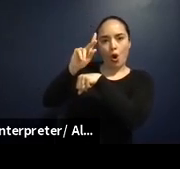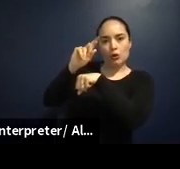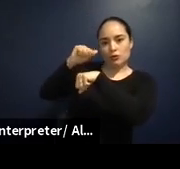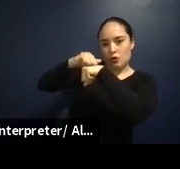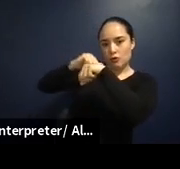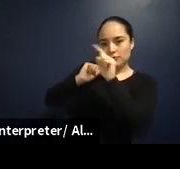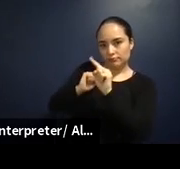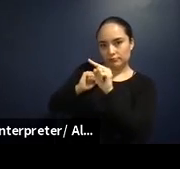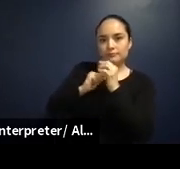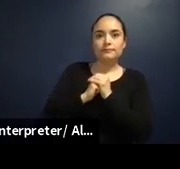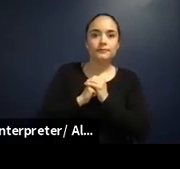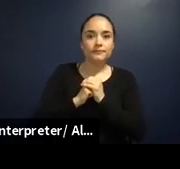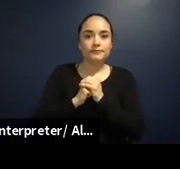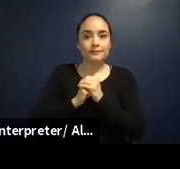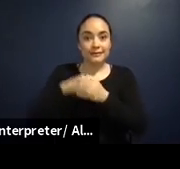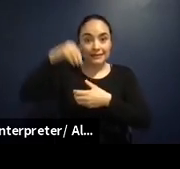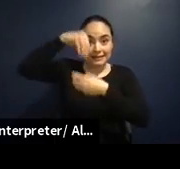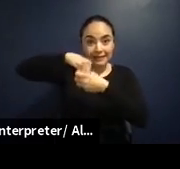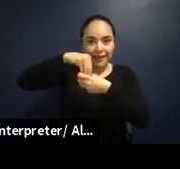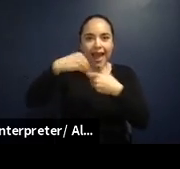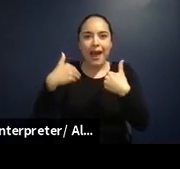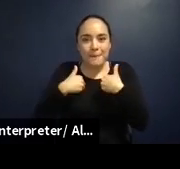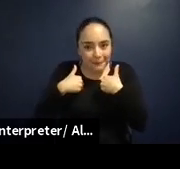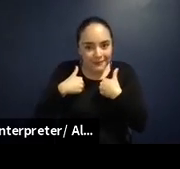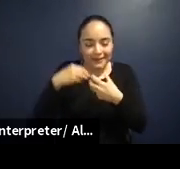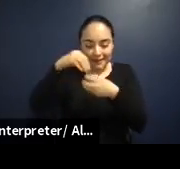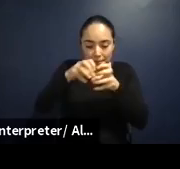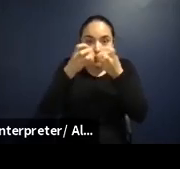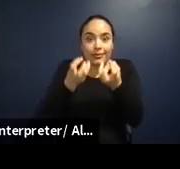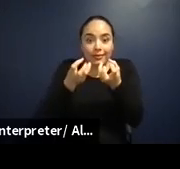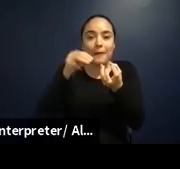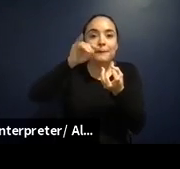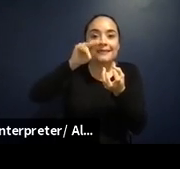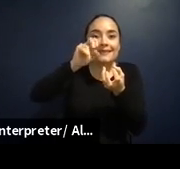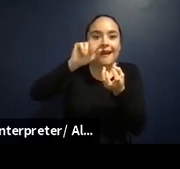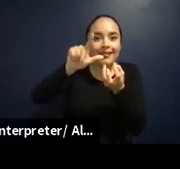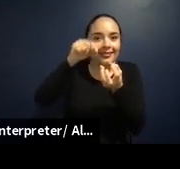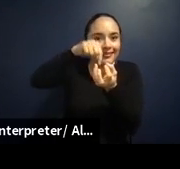difference. So they're they're kind of related, kind of not, but all very fun in my opinion.